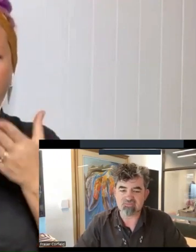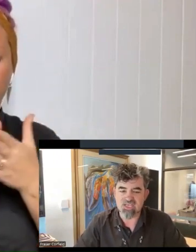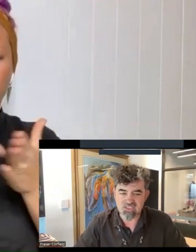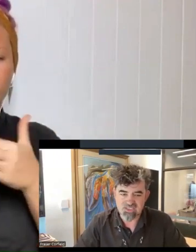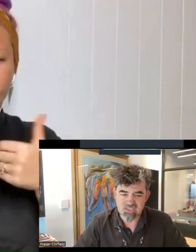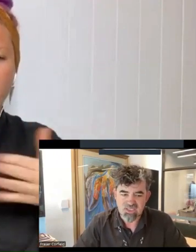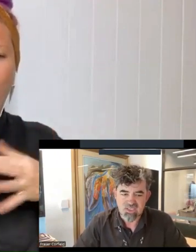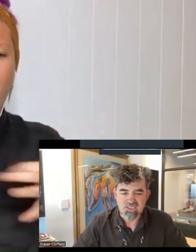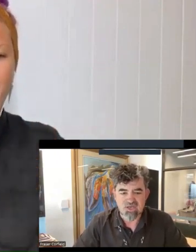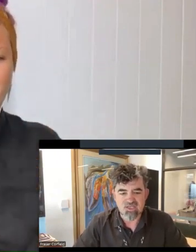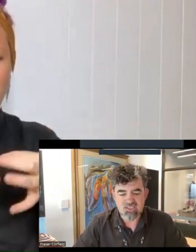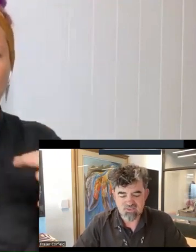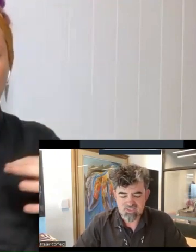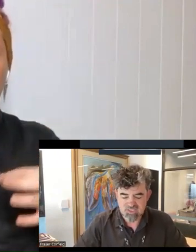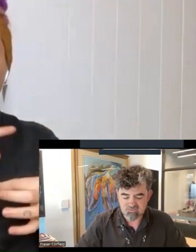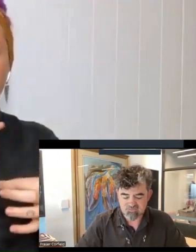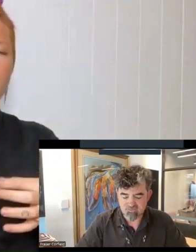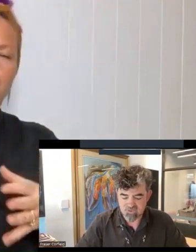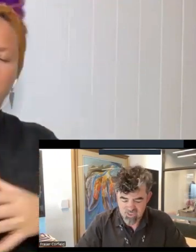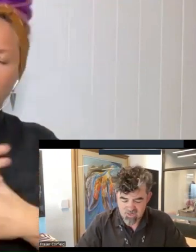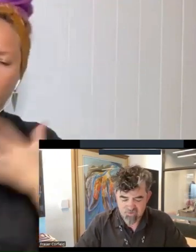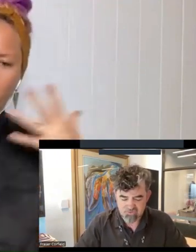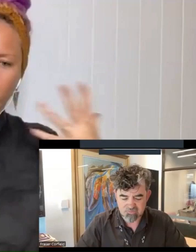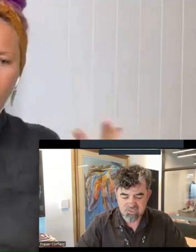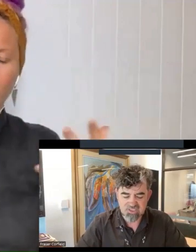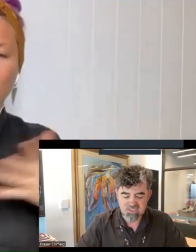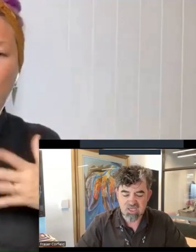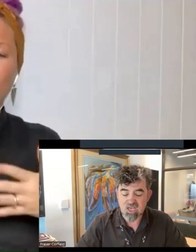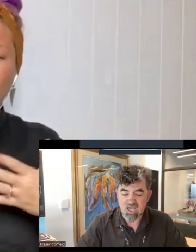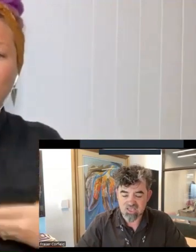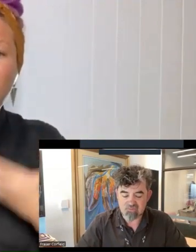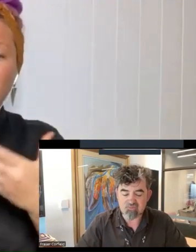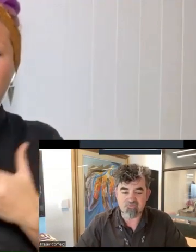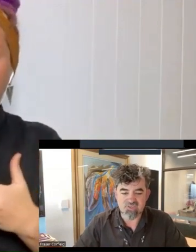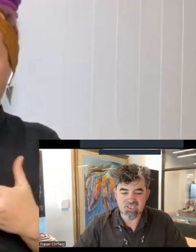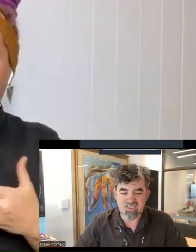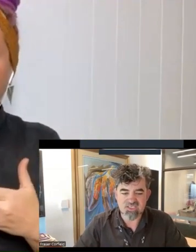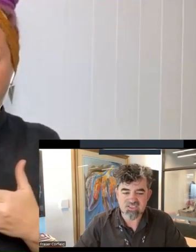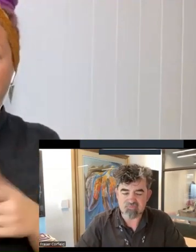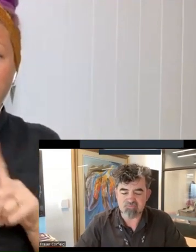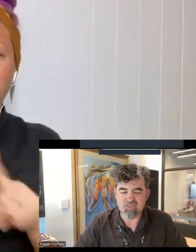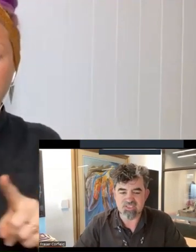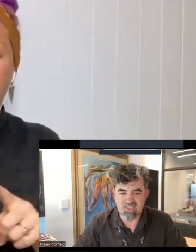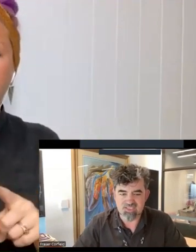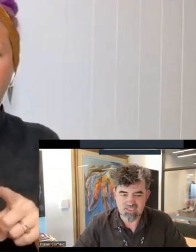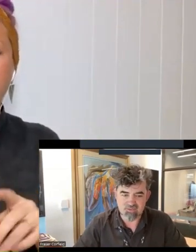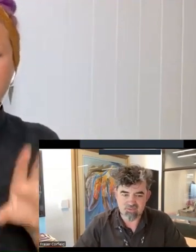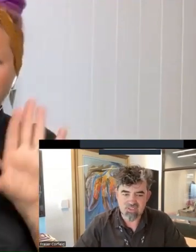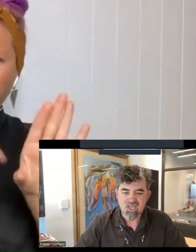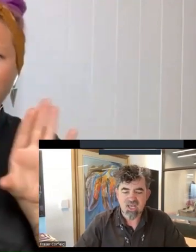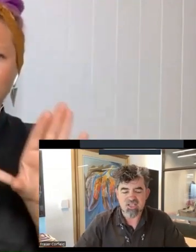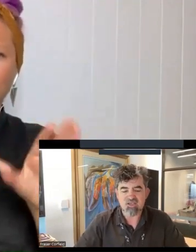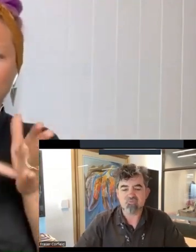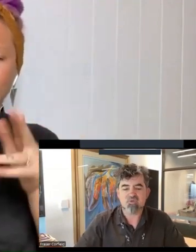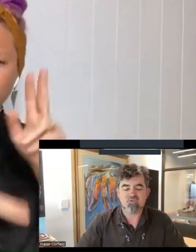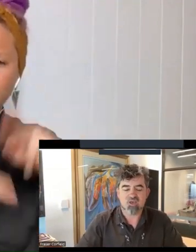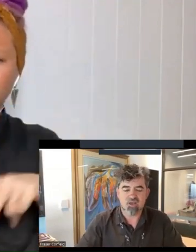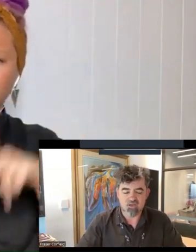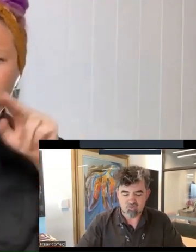immense. The idea is to give young people in particular a number of years of building that skills, and then moving a